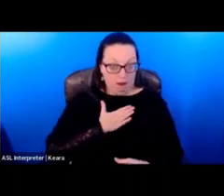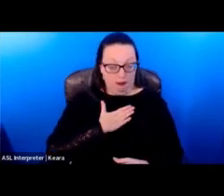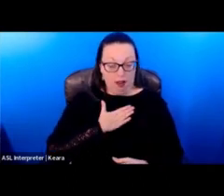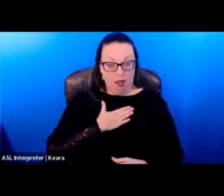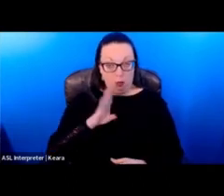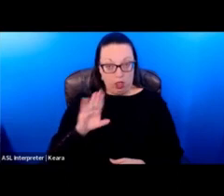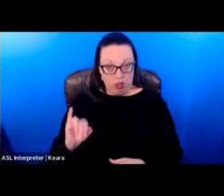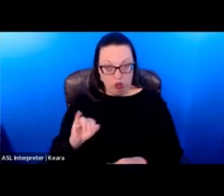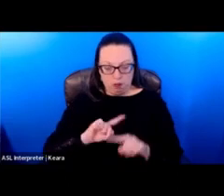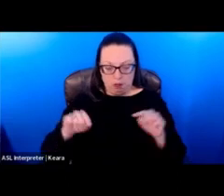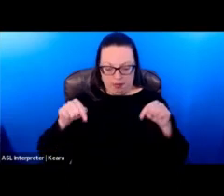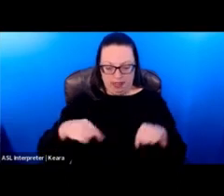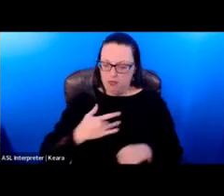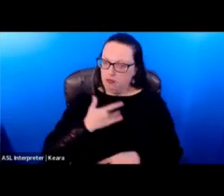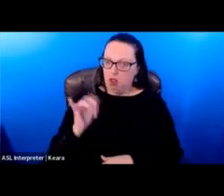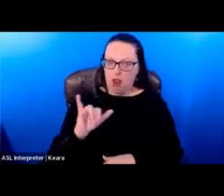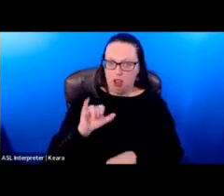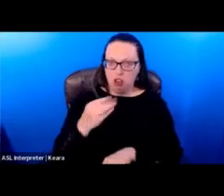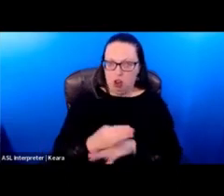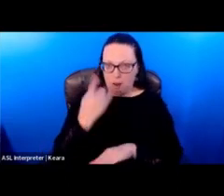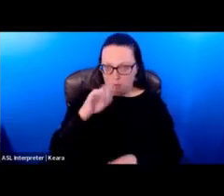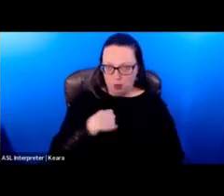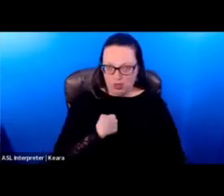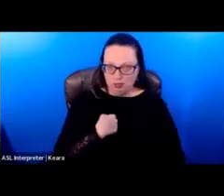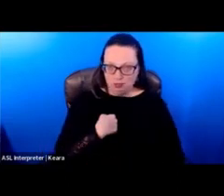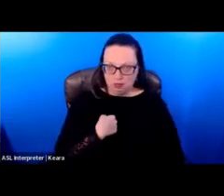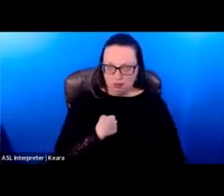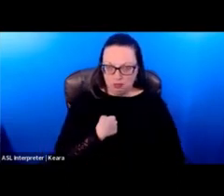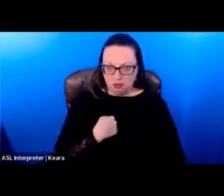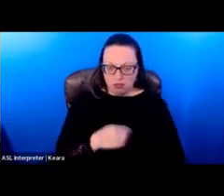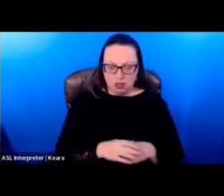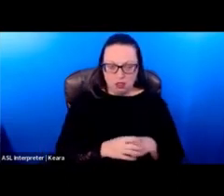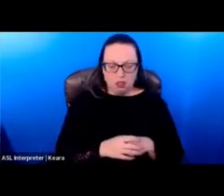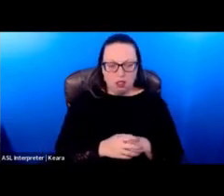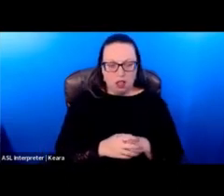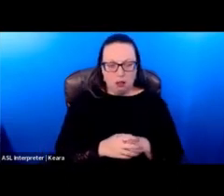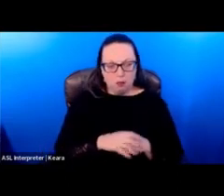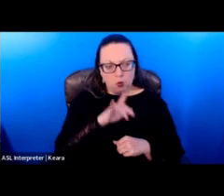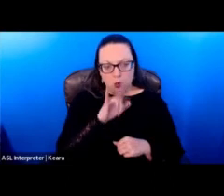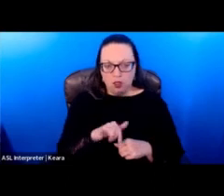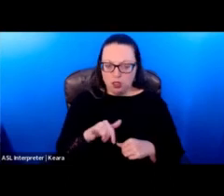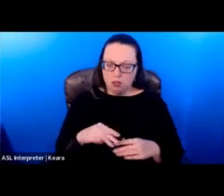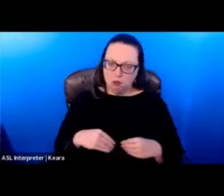to me. And it was really very rewarding to see those numbers